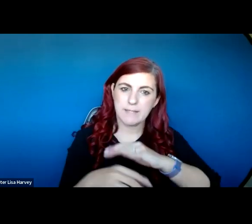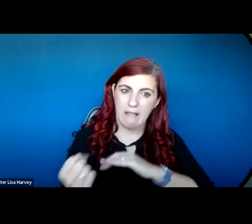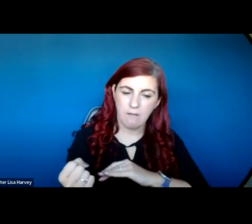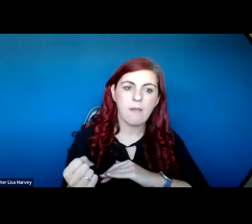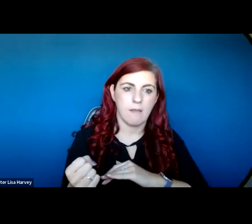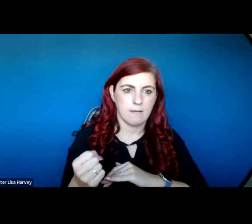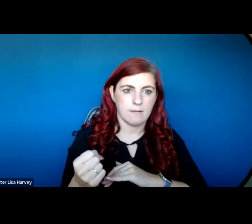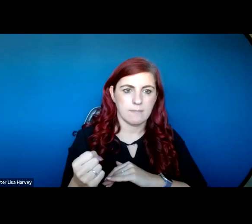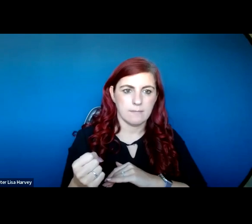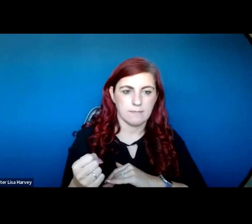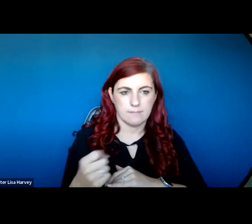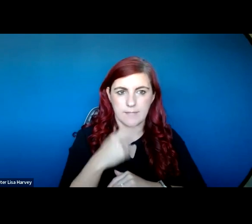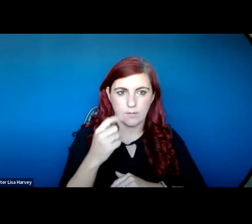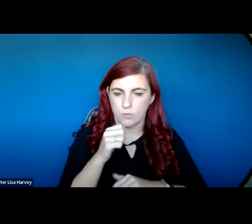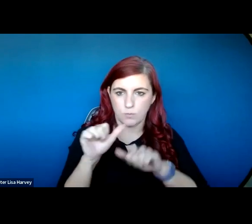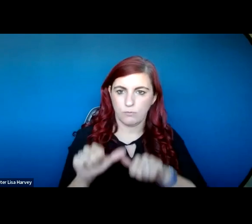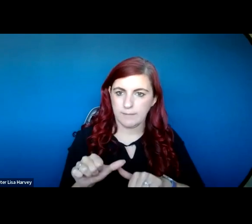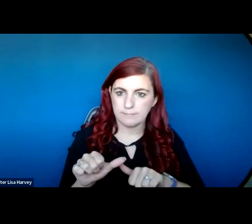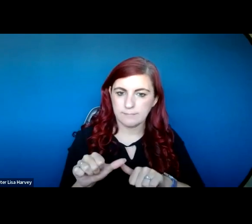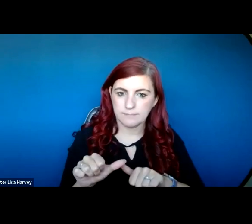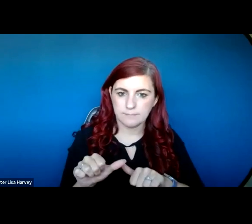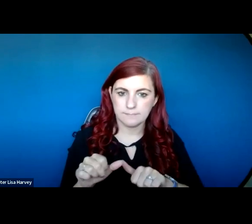to some but not a great extent, disagreed strongly.